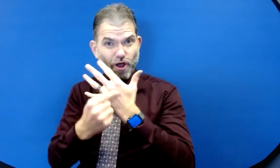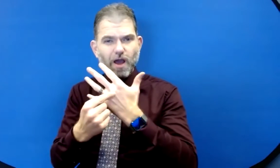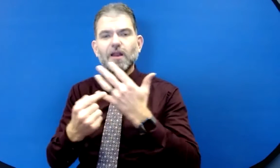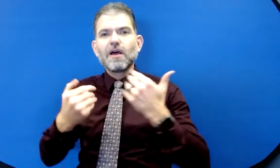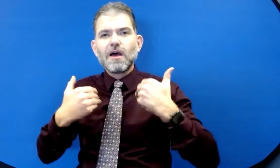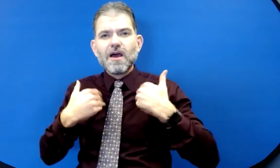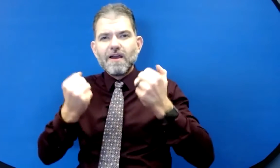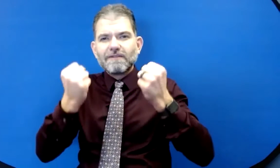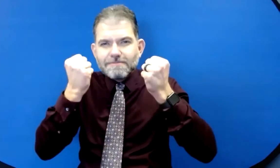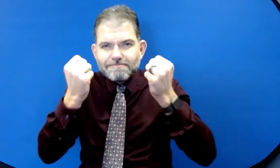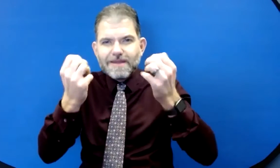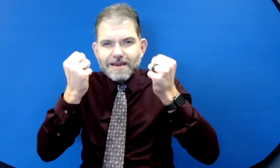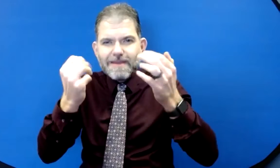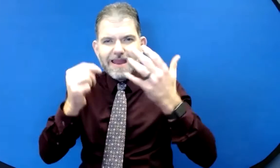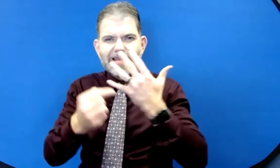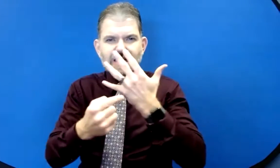ASL Interpreter: where that protein was attached.